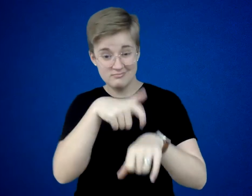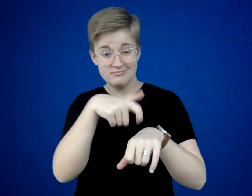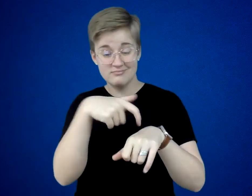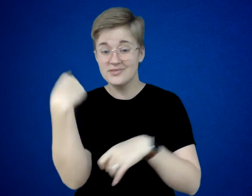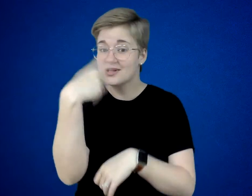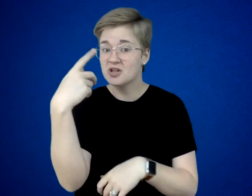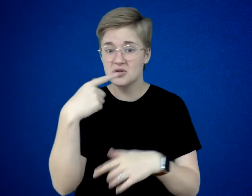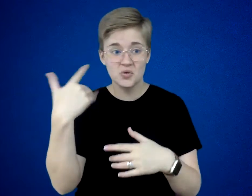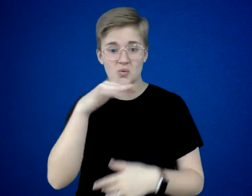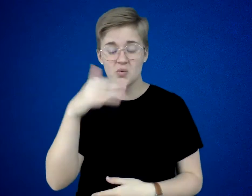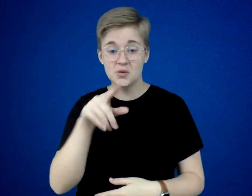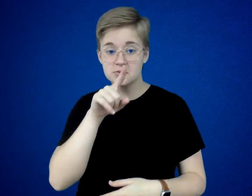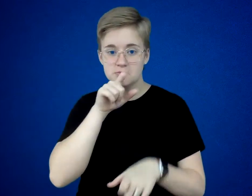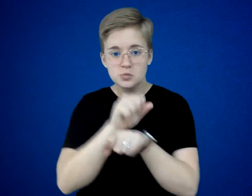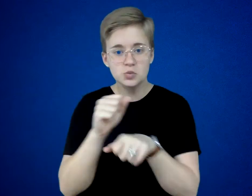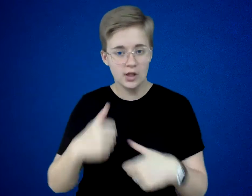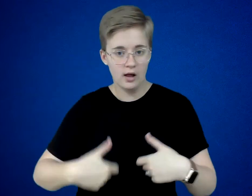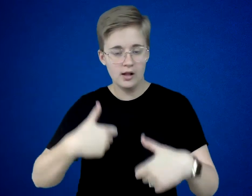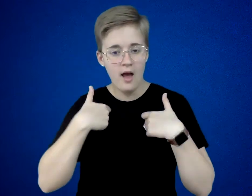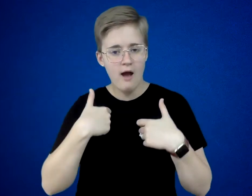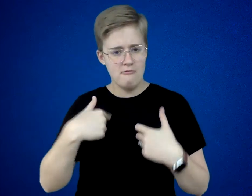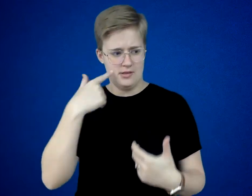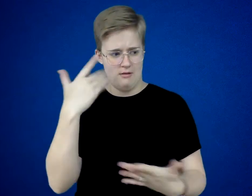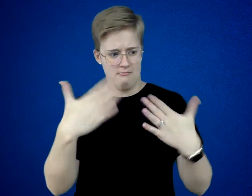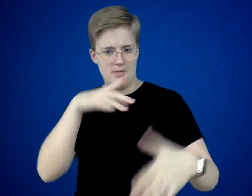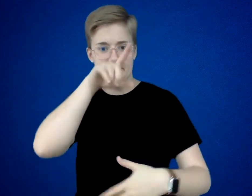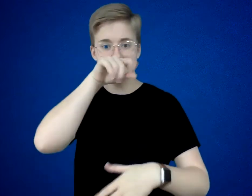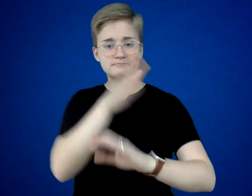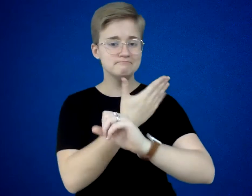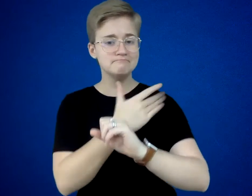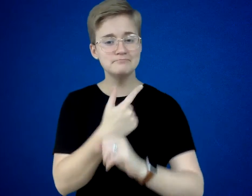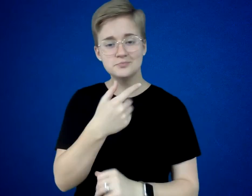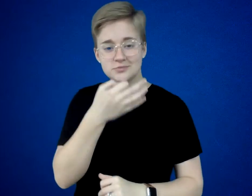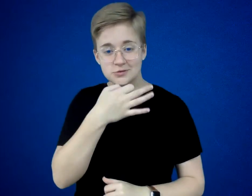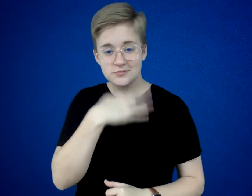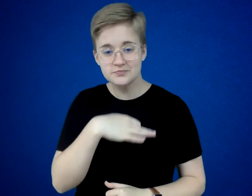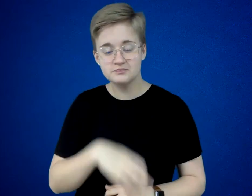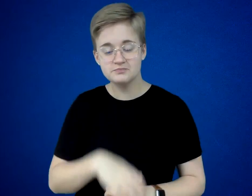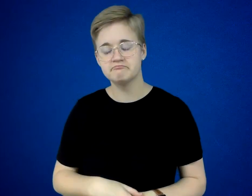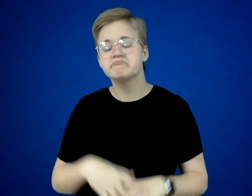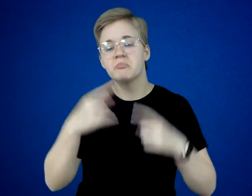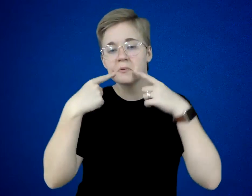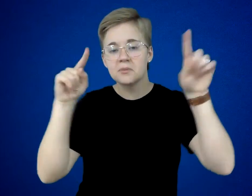break into song. When he finally went back to the room, he found his father asleep in the recliner.